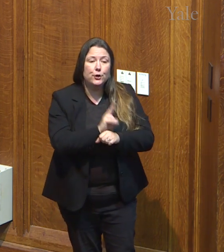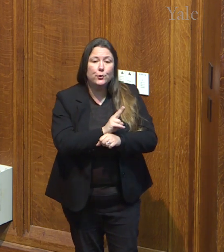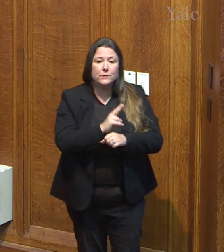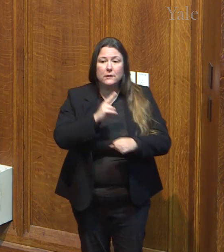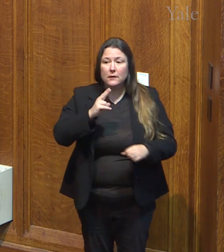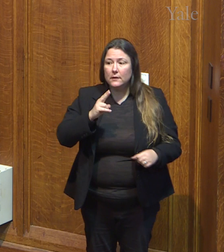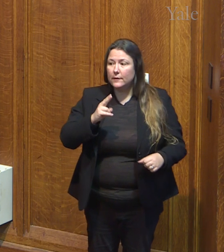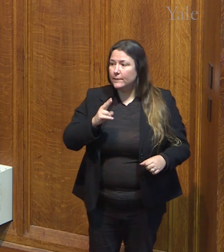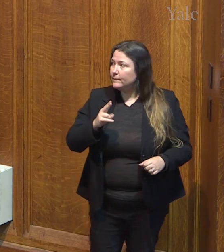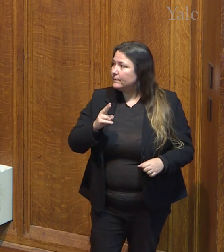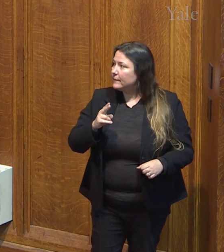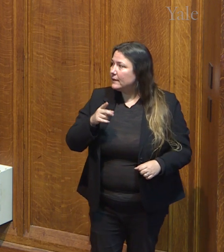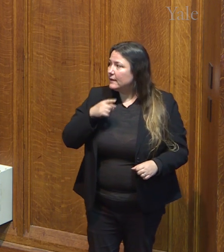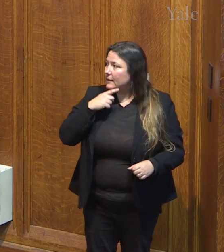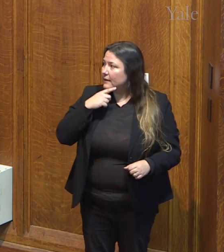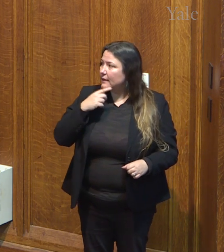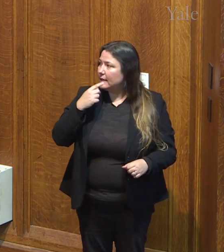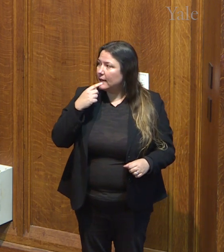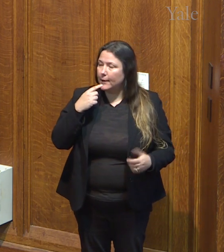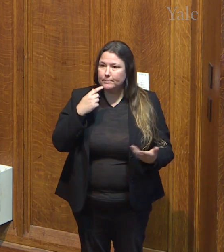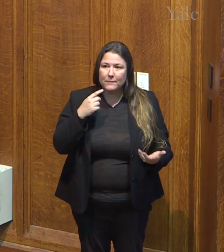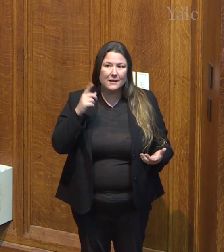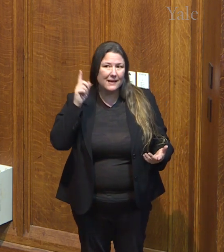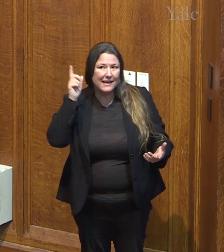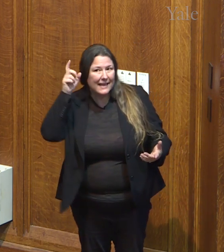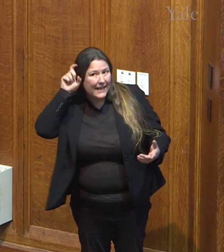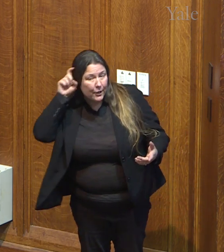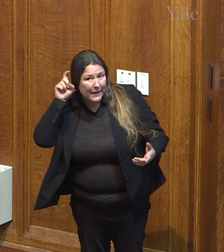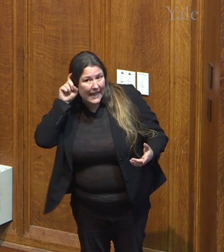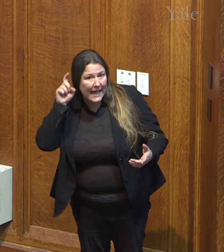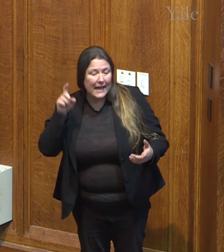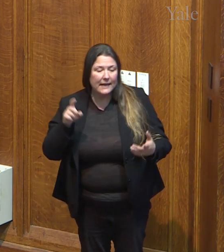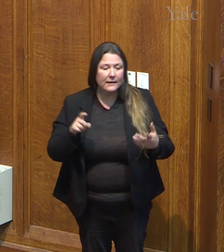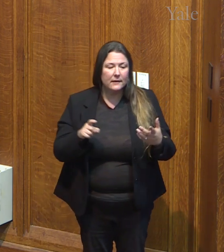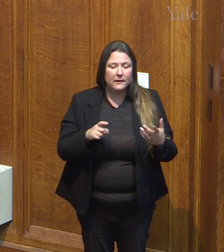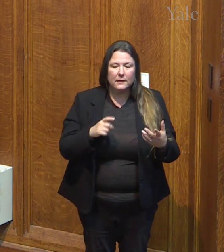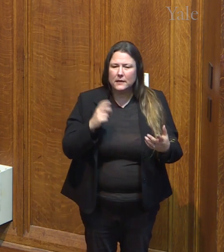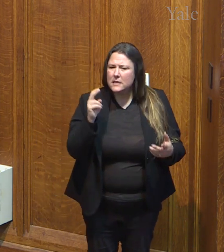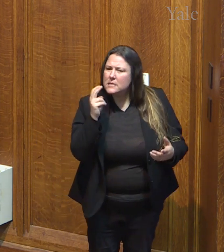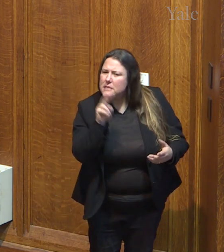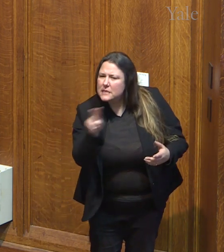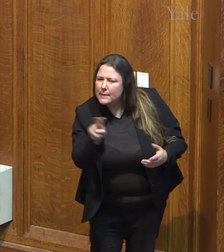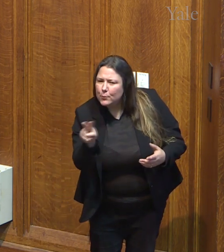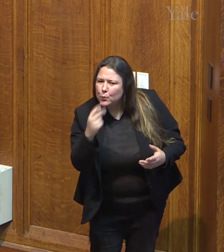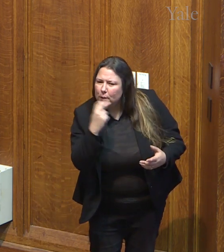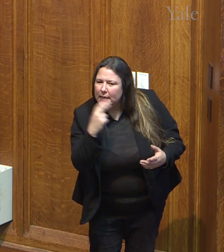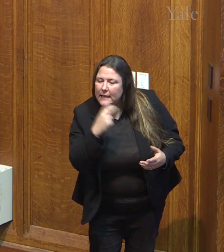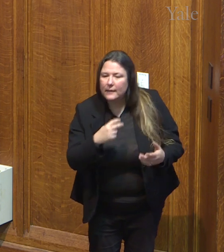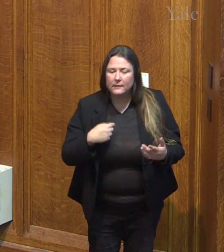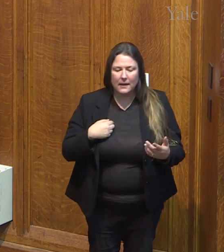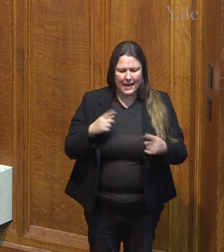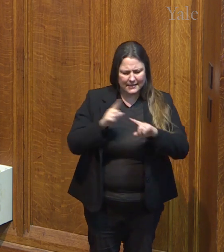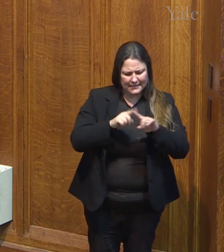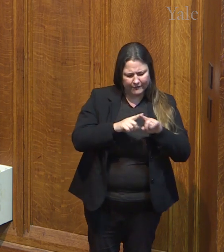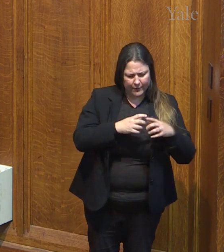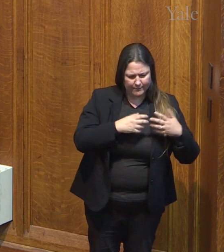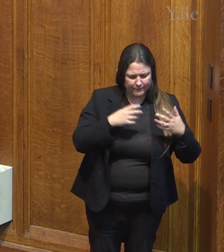I've retained, lip reading, hearing aids, and an assortment of assistive listening devices.